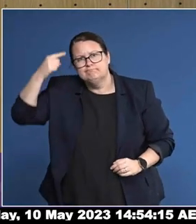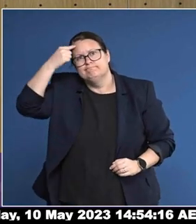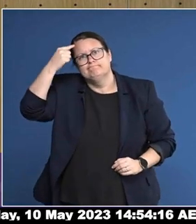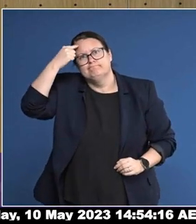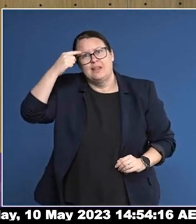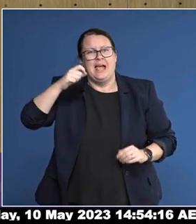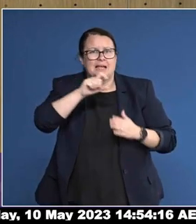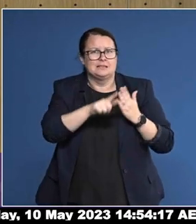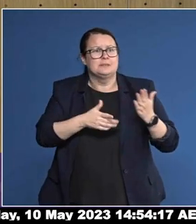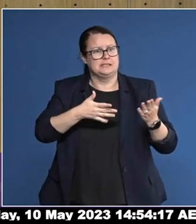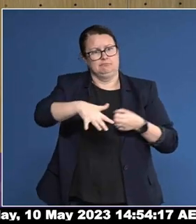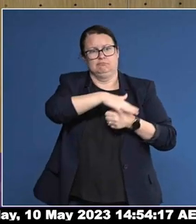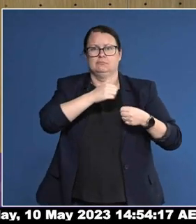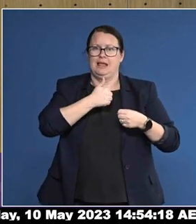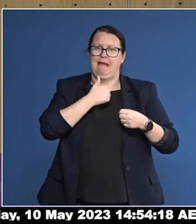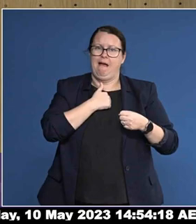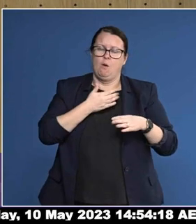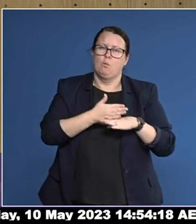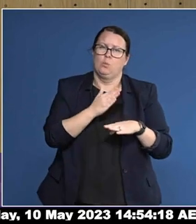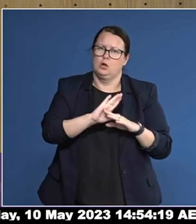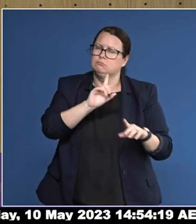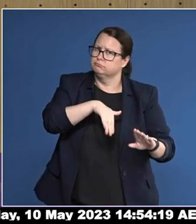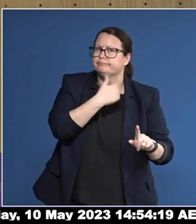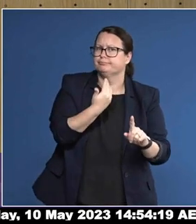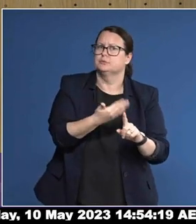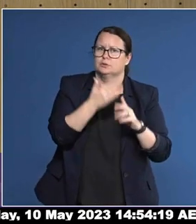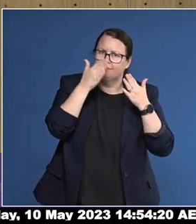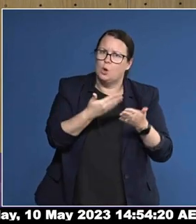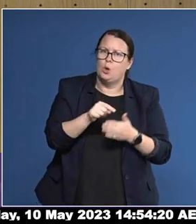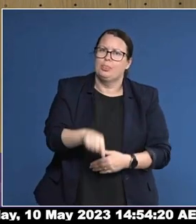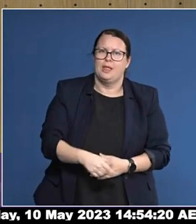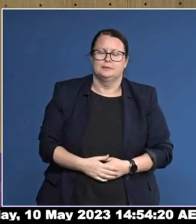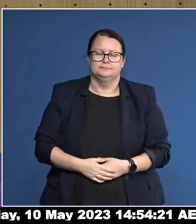COMMISSIONER McEWIN: Thank you. Thank you very much for your contribution.